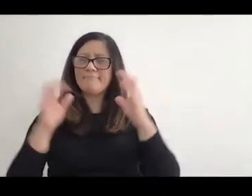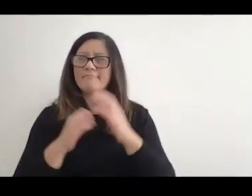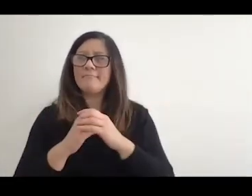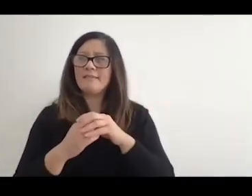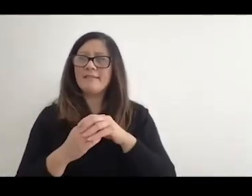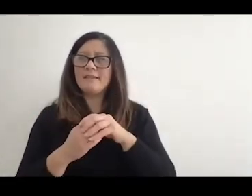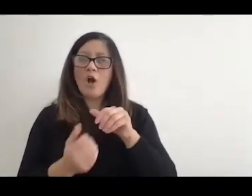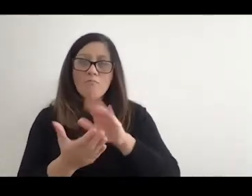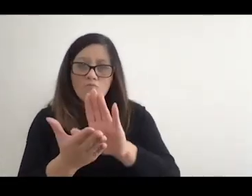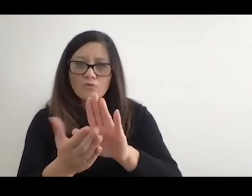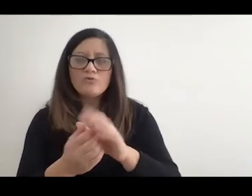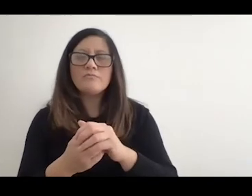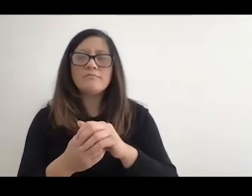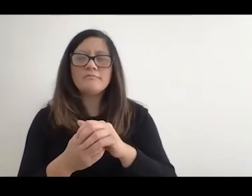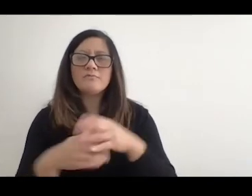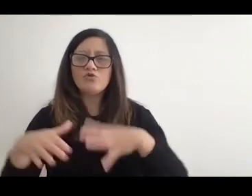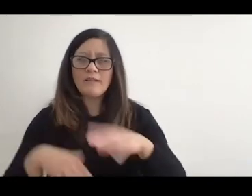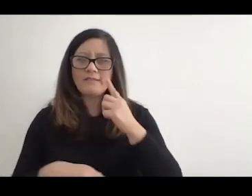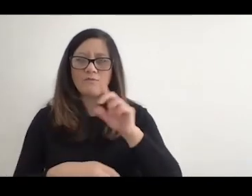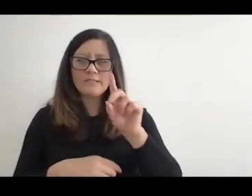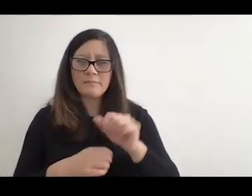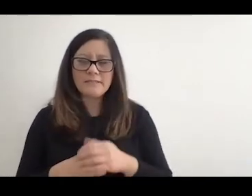This. Disability drives innovation.